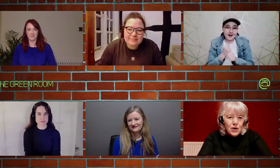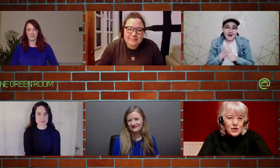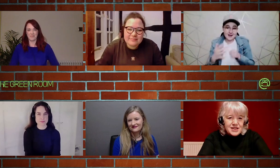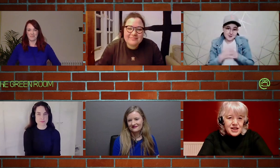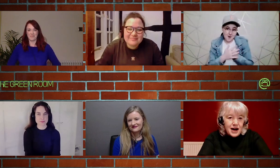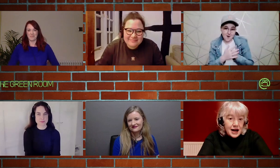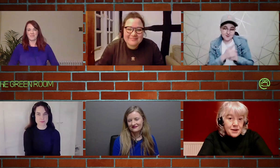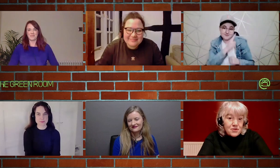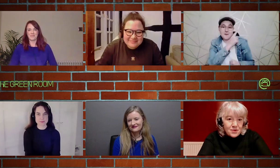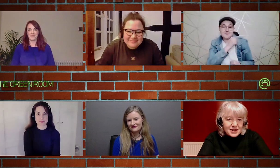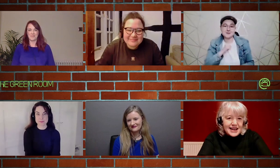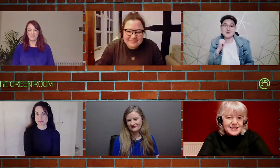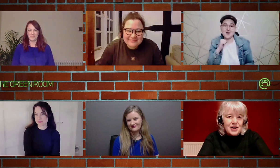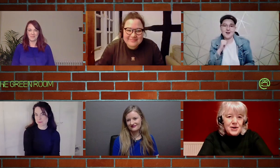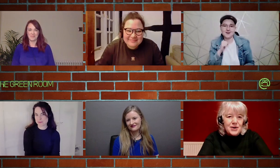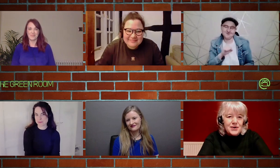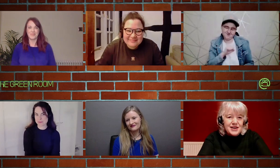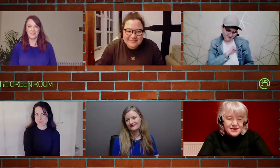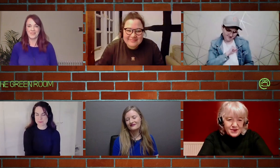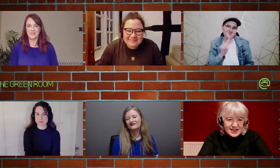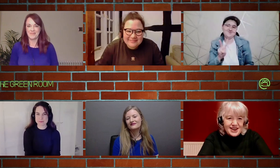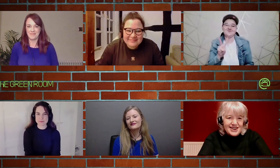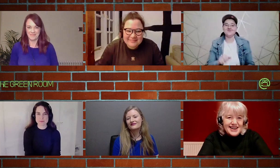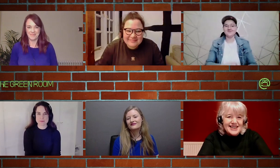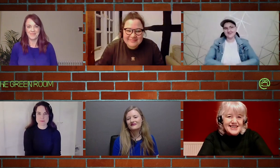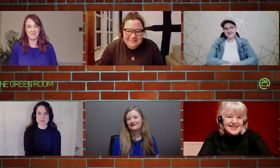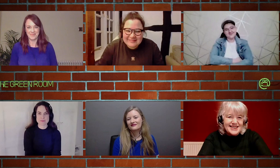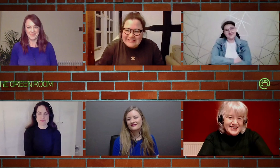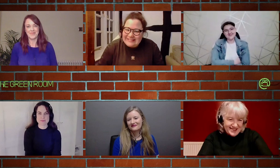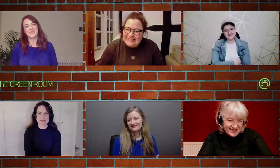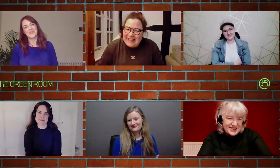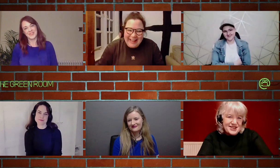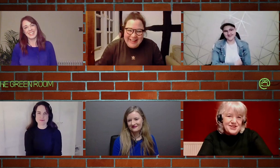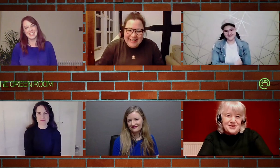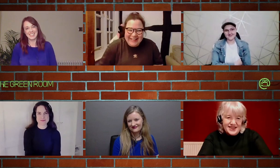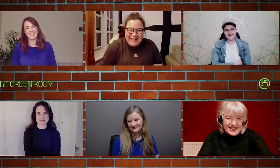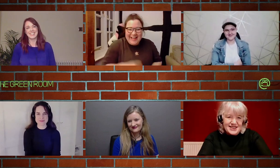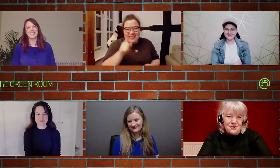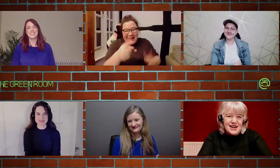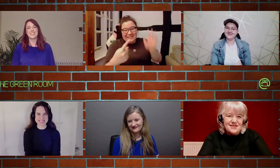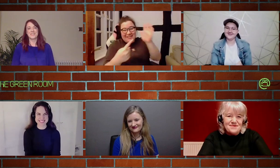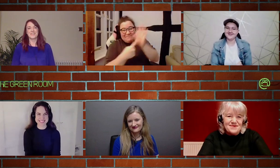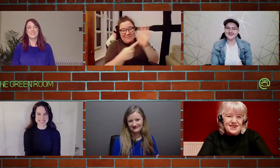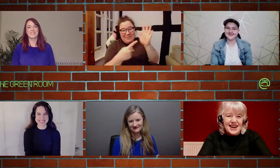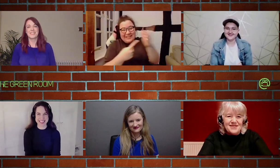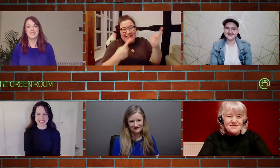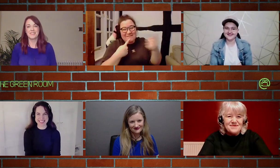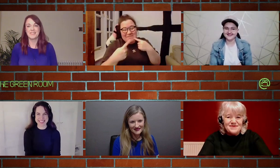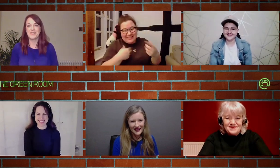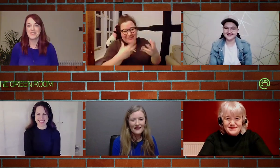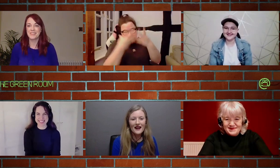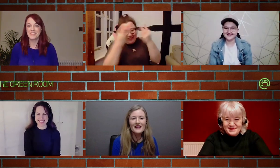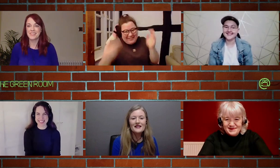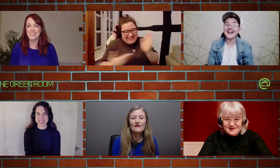Also I am from Glasgow in Scotland. So that's great. BW: And that is very